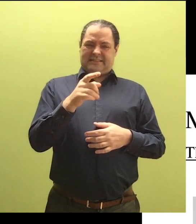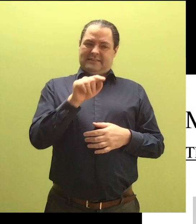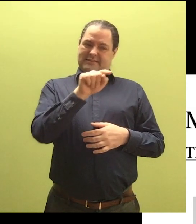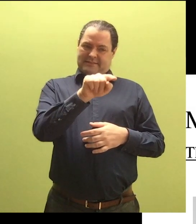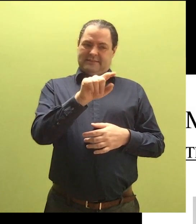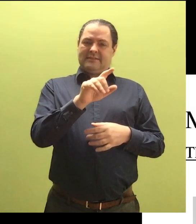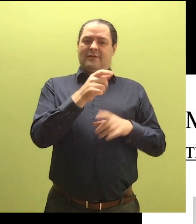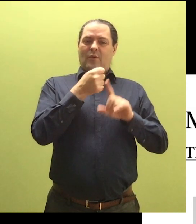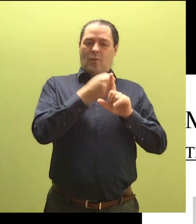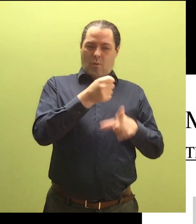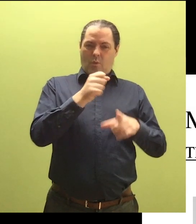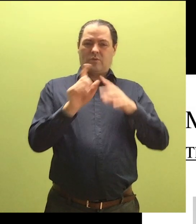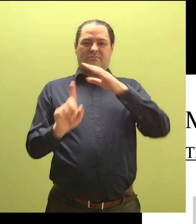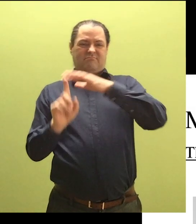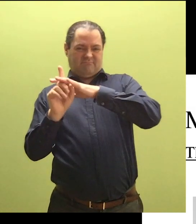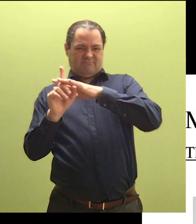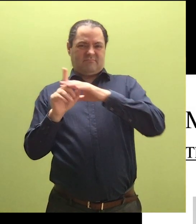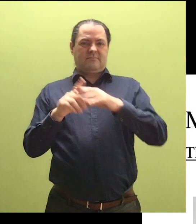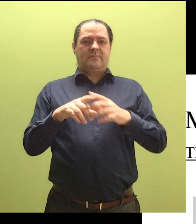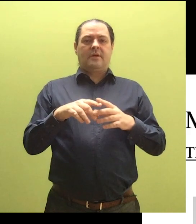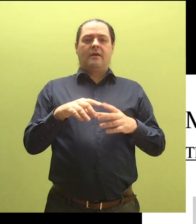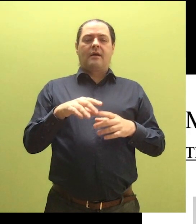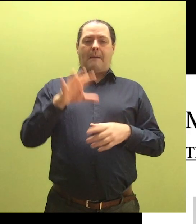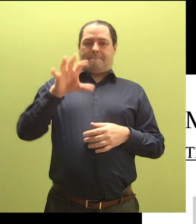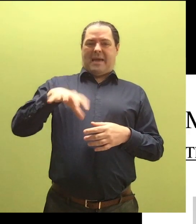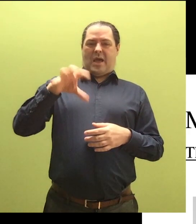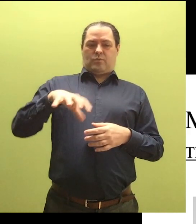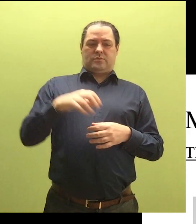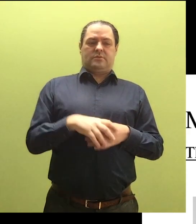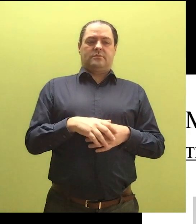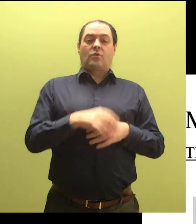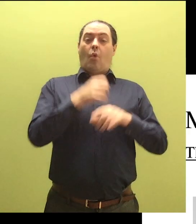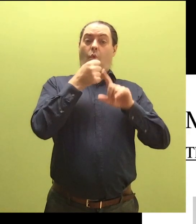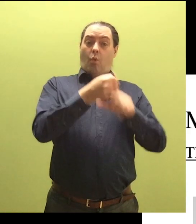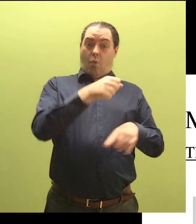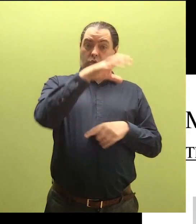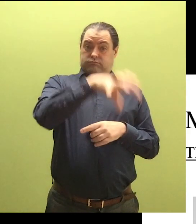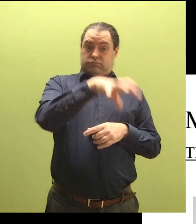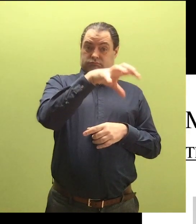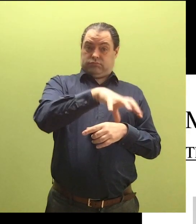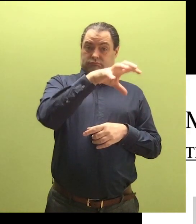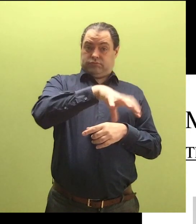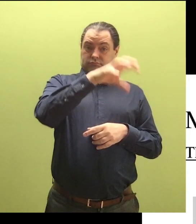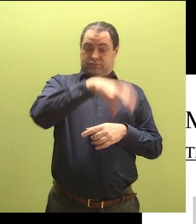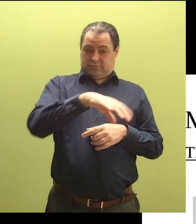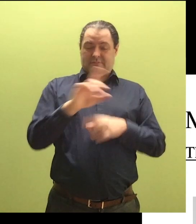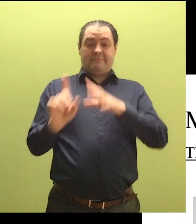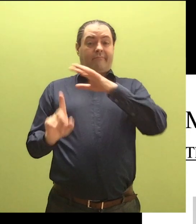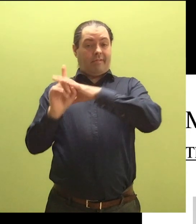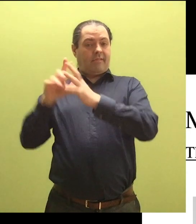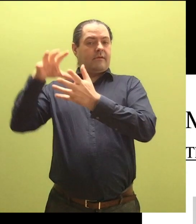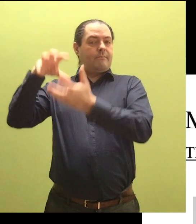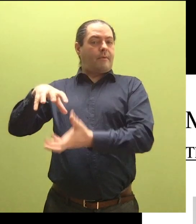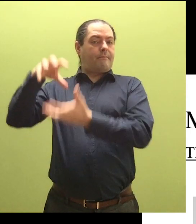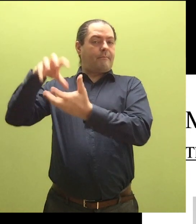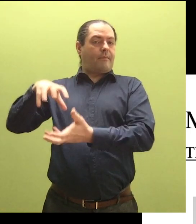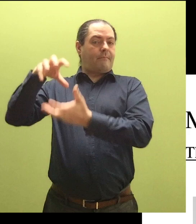Causative-inchoative pair: "bounce". The causative stimuli and the inchoative stimuli were shown as separate tasks and not